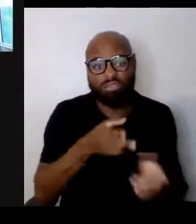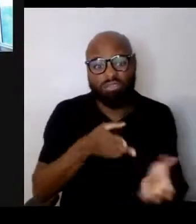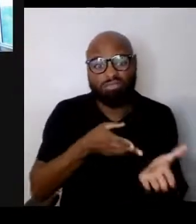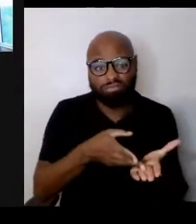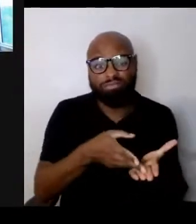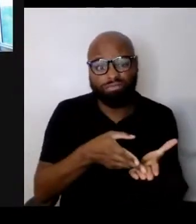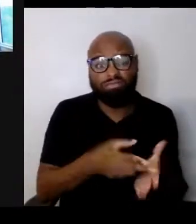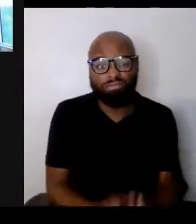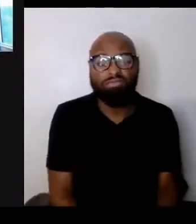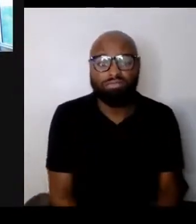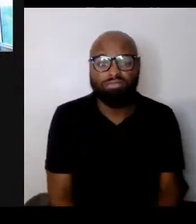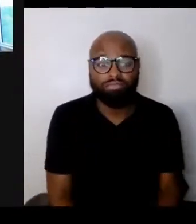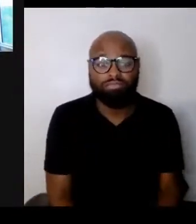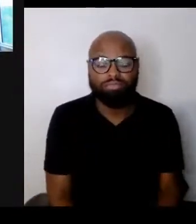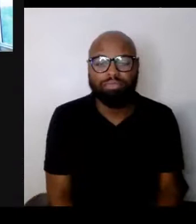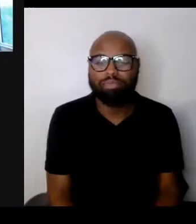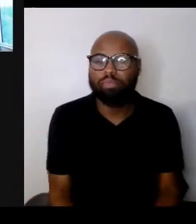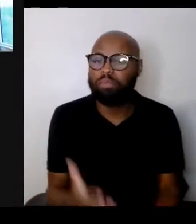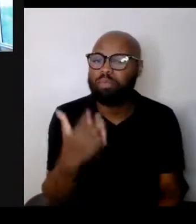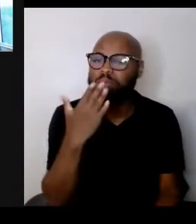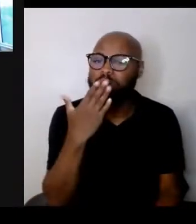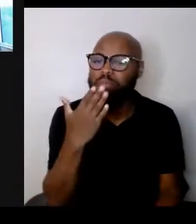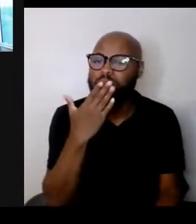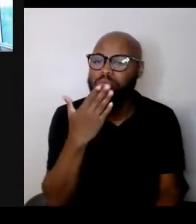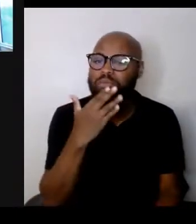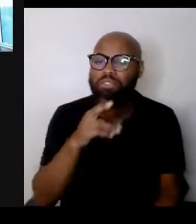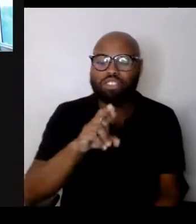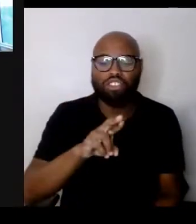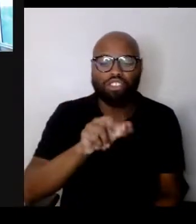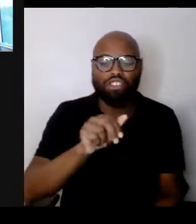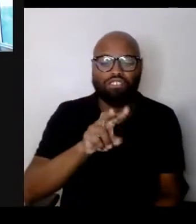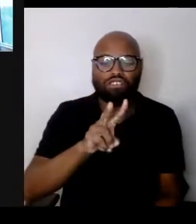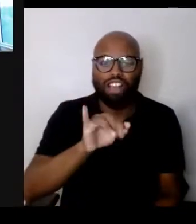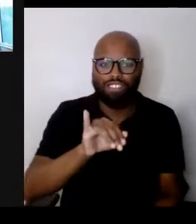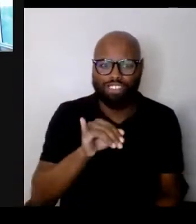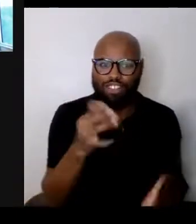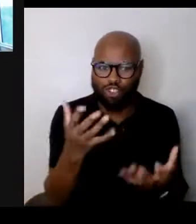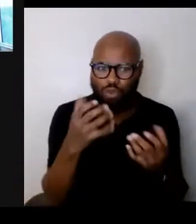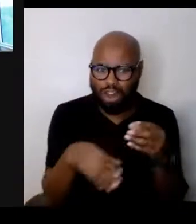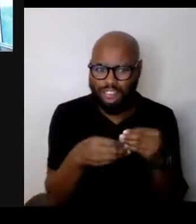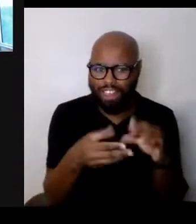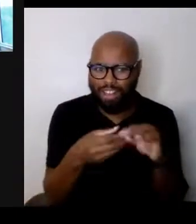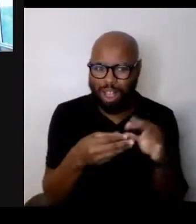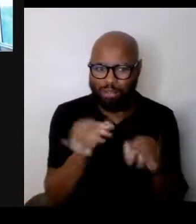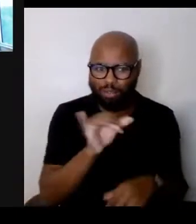Thank you Husniye. Oh, Ravi do you want to weigh in on this as well? Go ahead, Ravi.